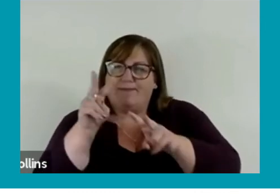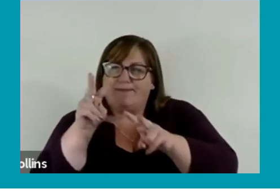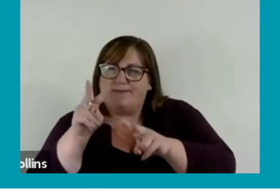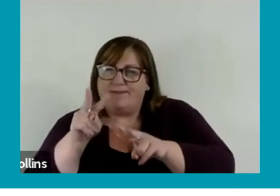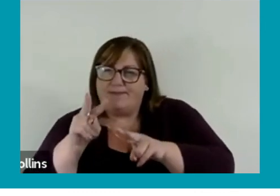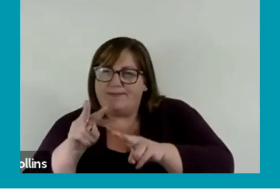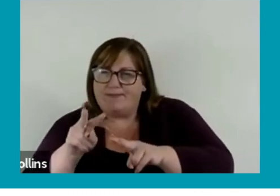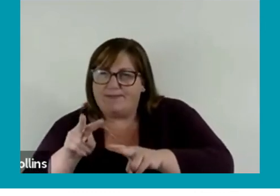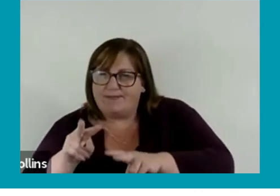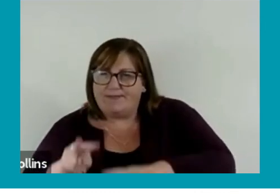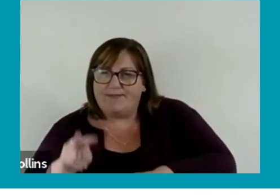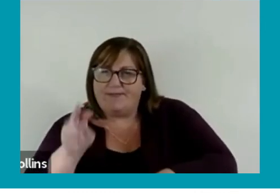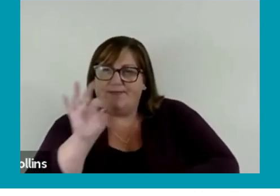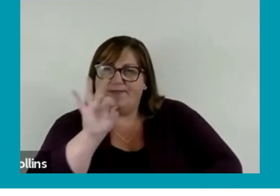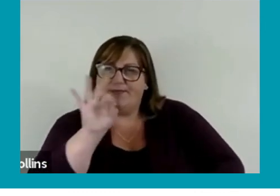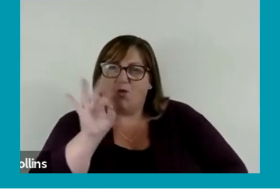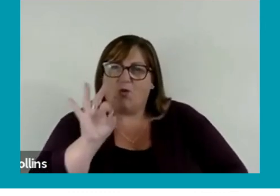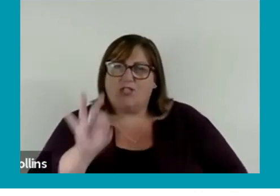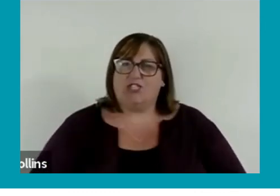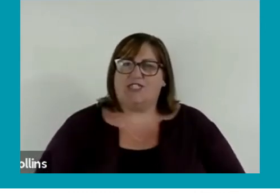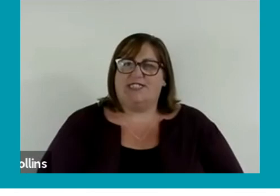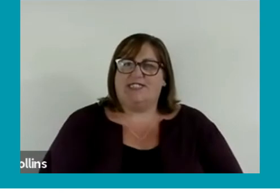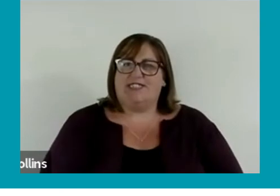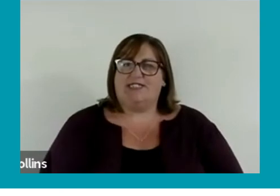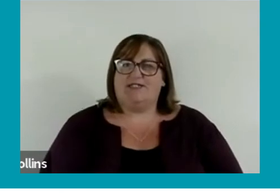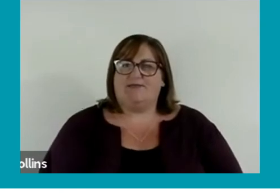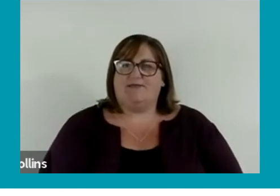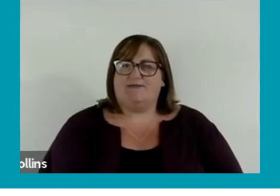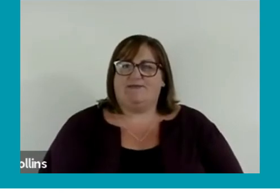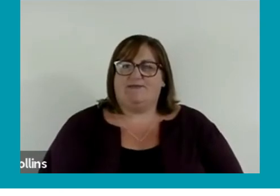question number one i'm just going to put it out there so anyone can answer it